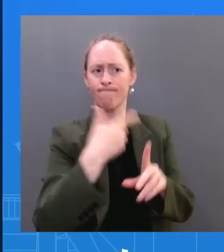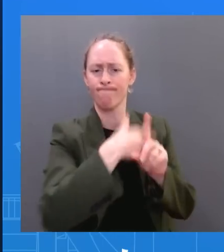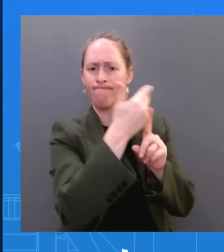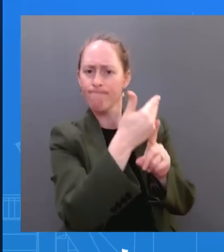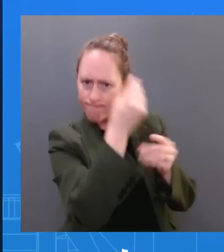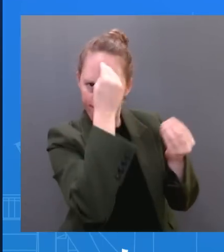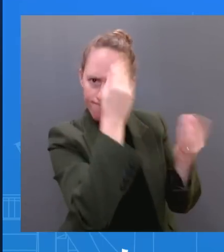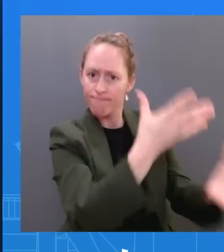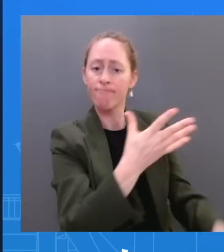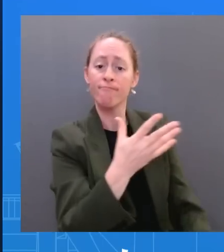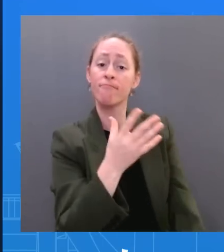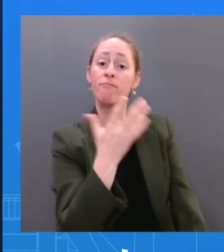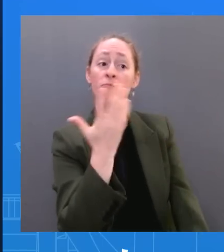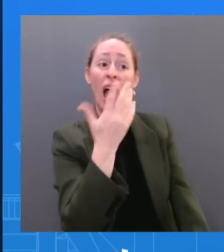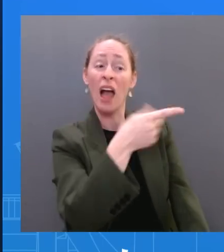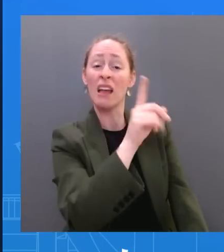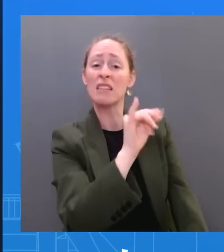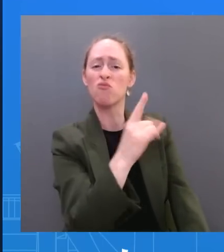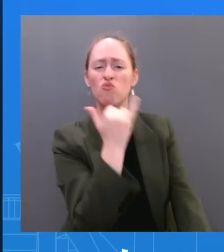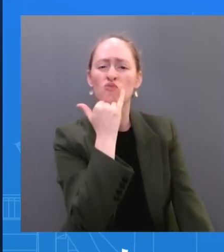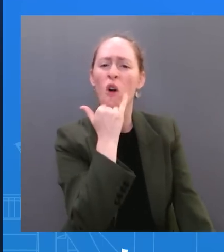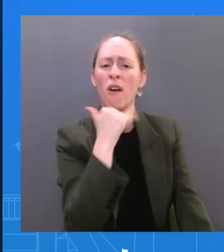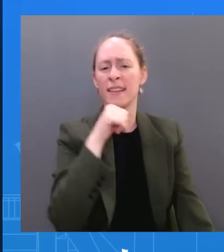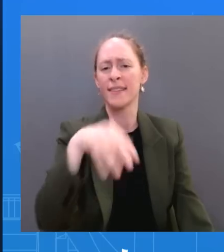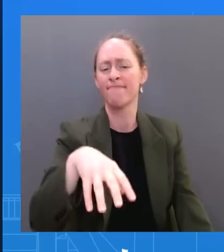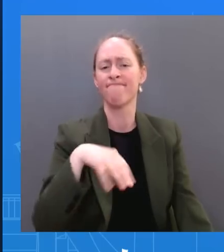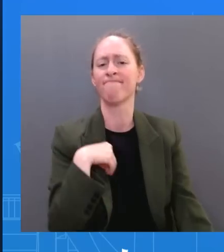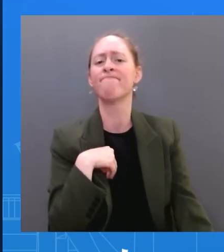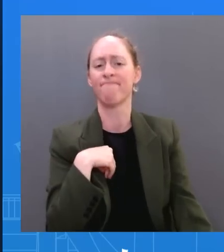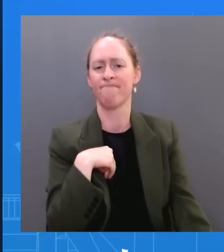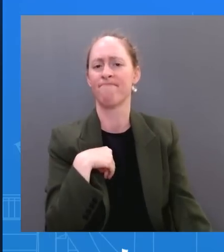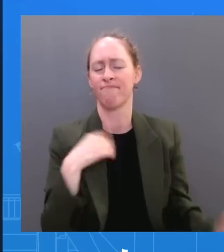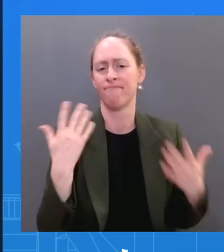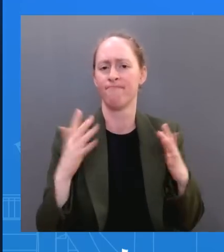progress on energy security, and security cooperation against threats from Iran.